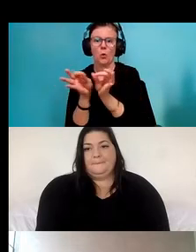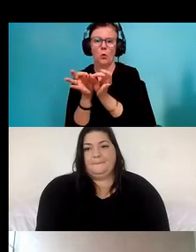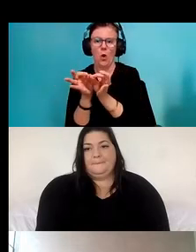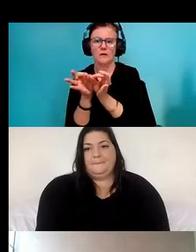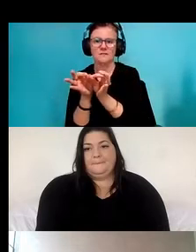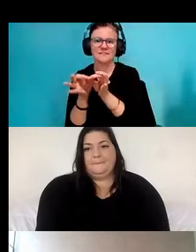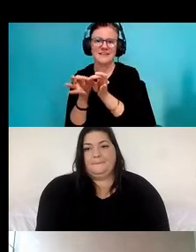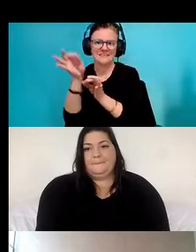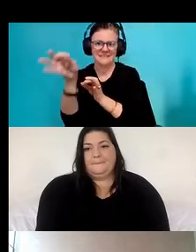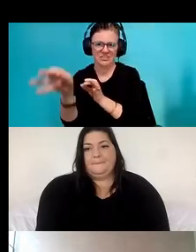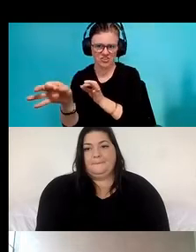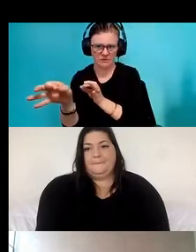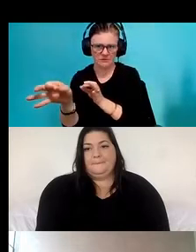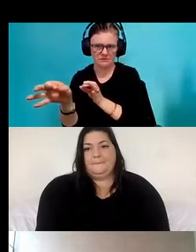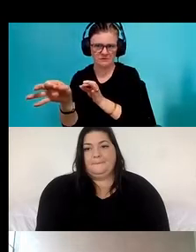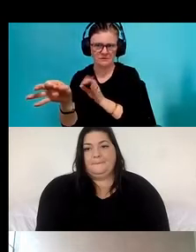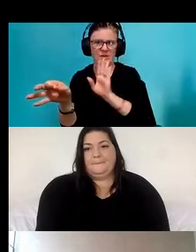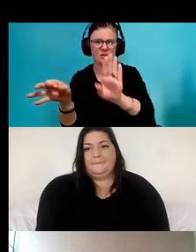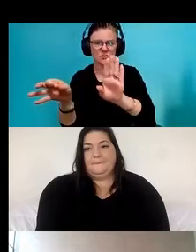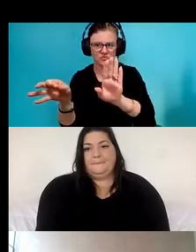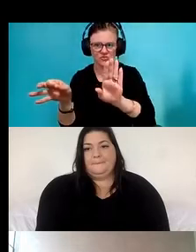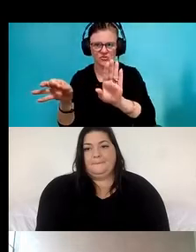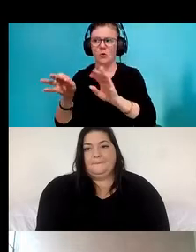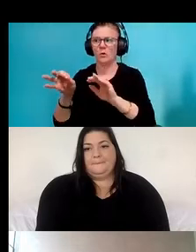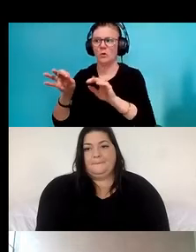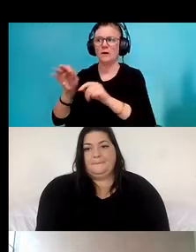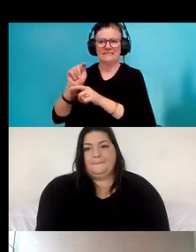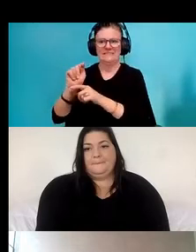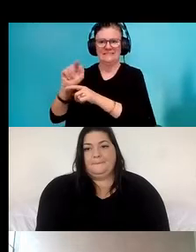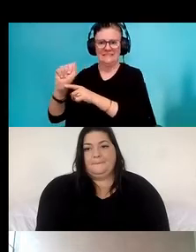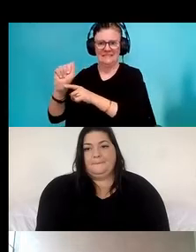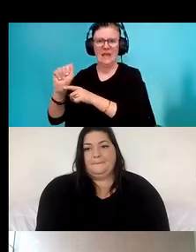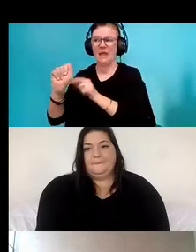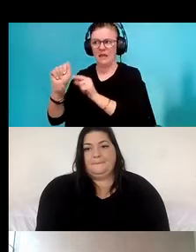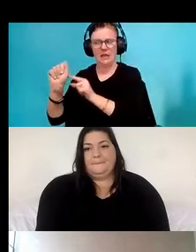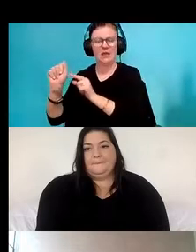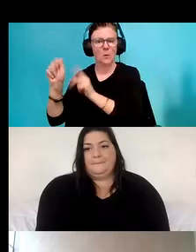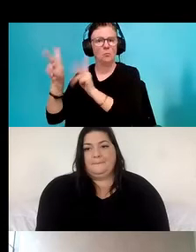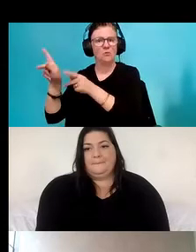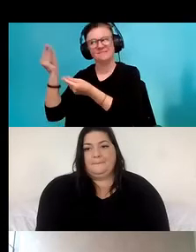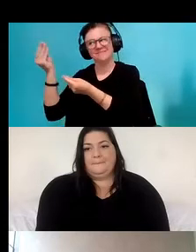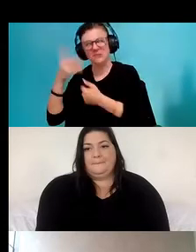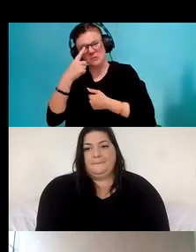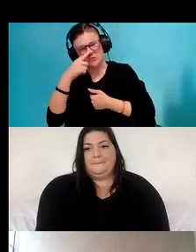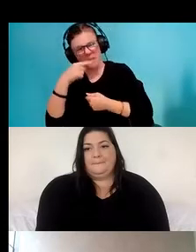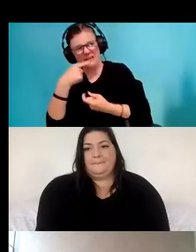You're a comprehensive TA provider. Casa de Esperanza wanted us to let you know that.